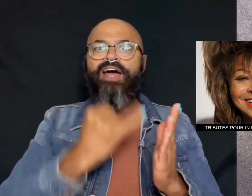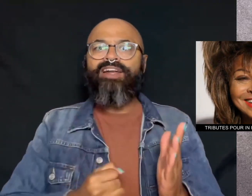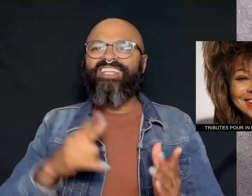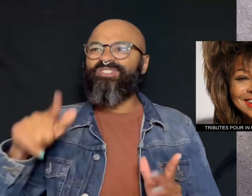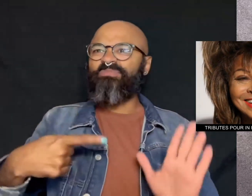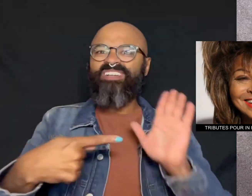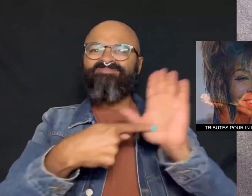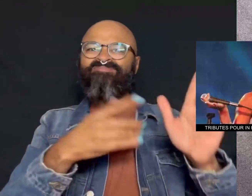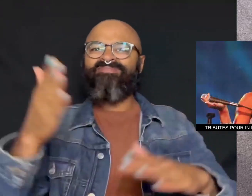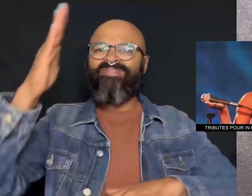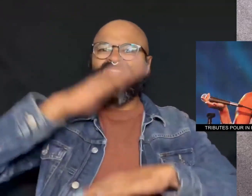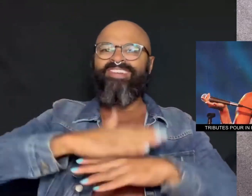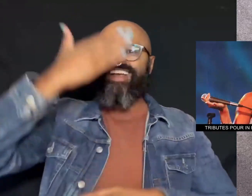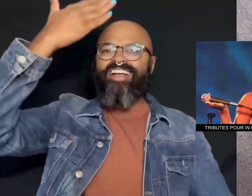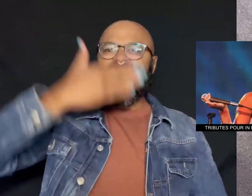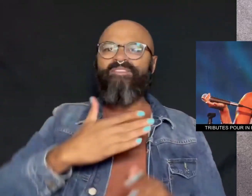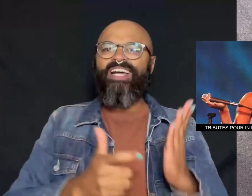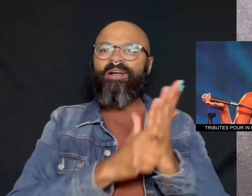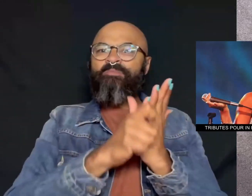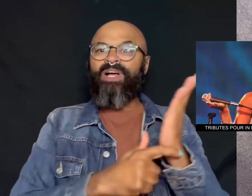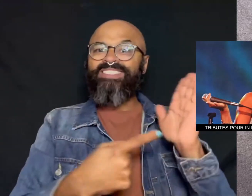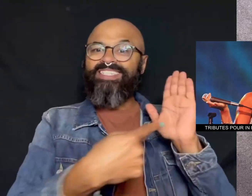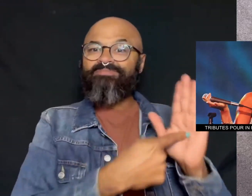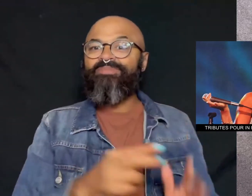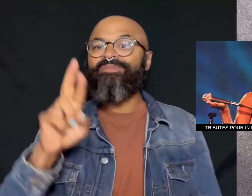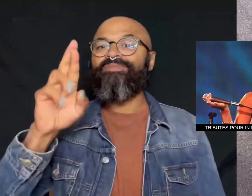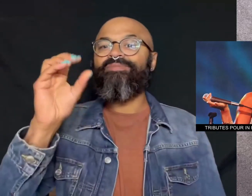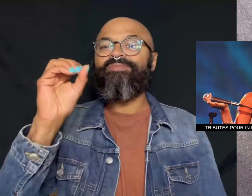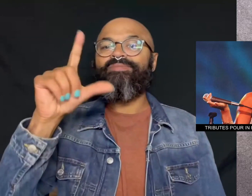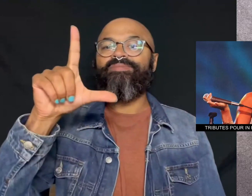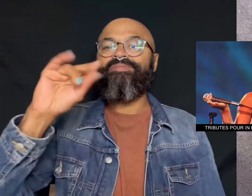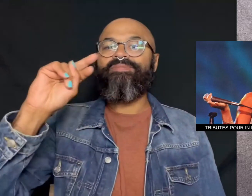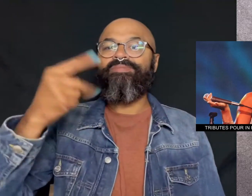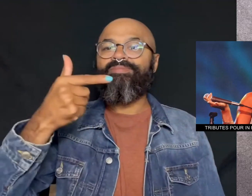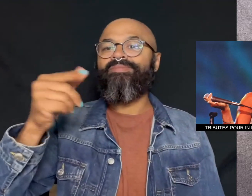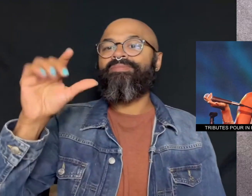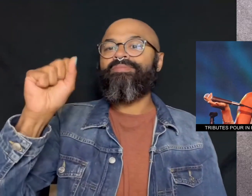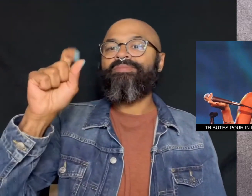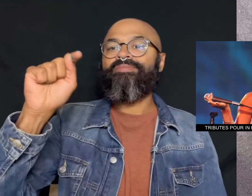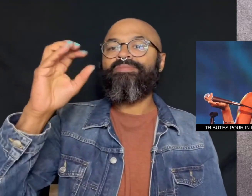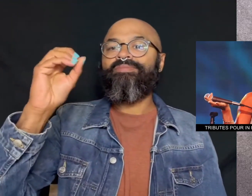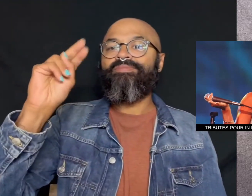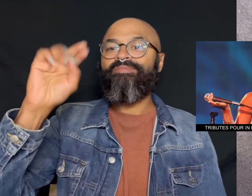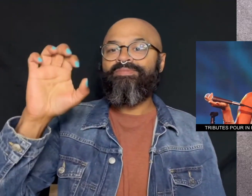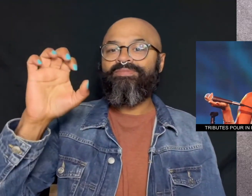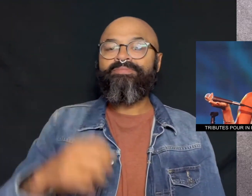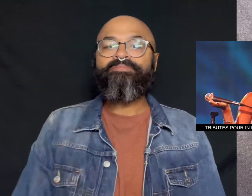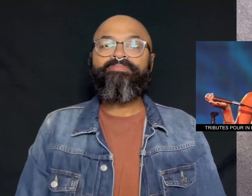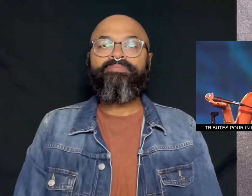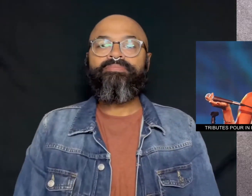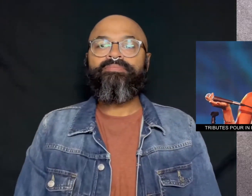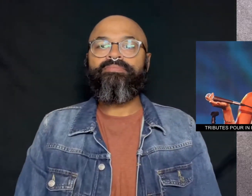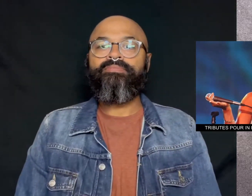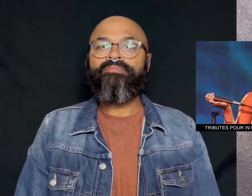black woman artist and the first female artist to be featured on the cover of Rolling Stone Magazine,